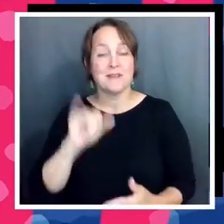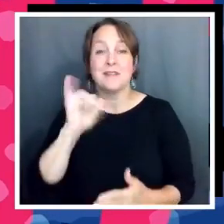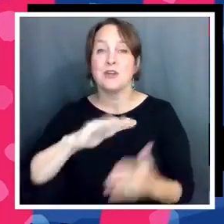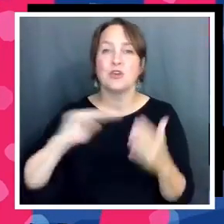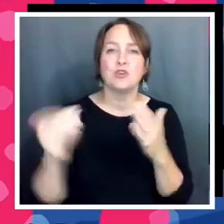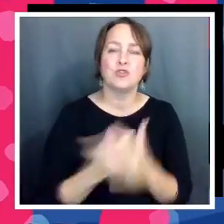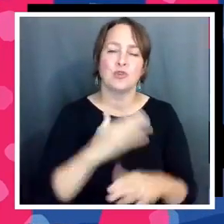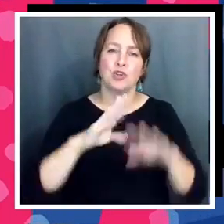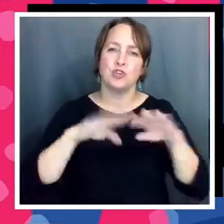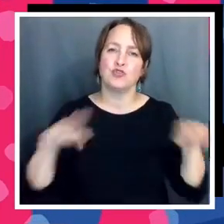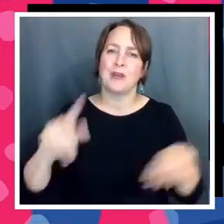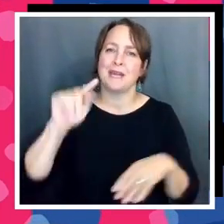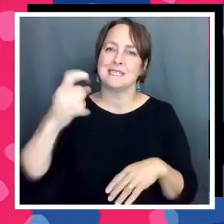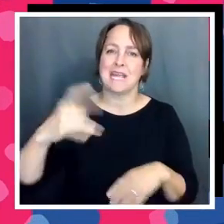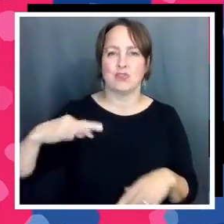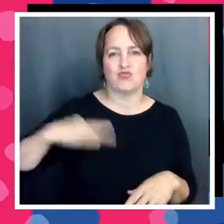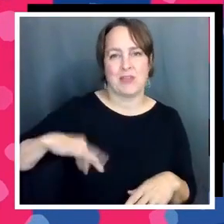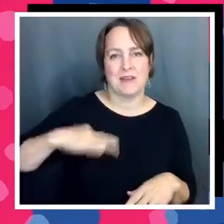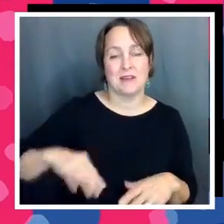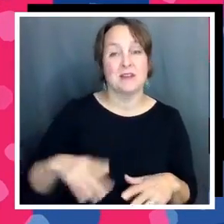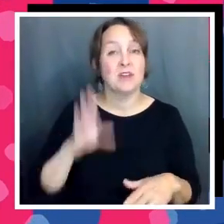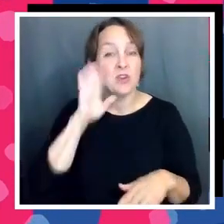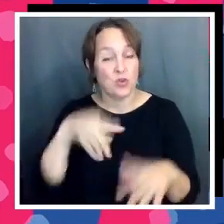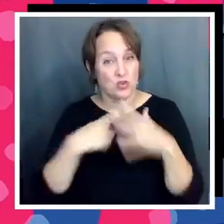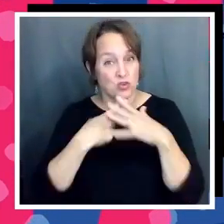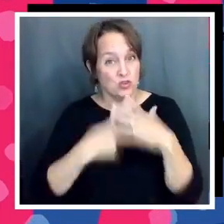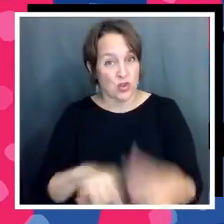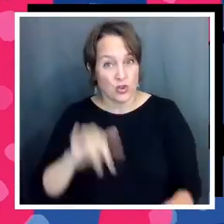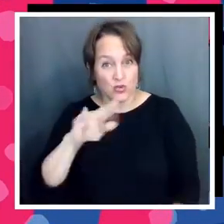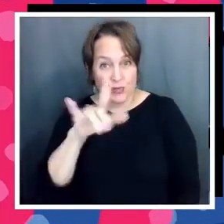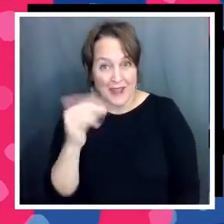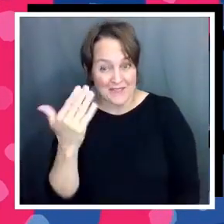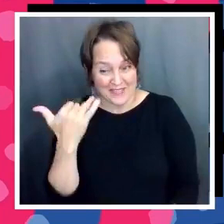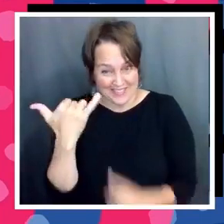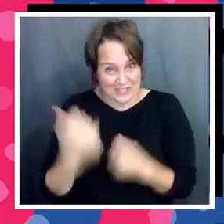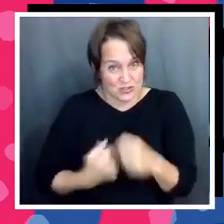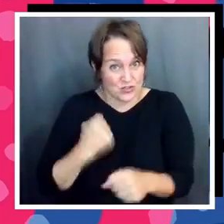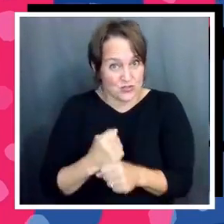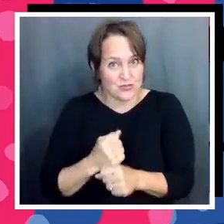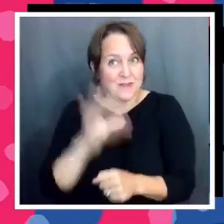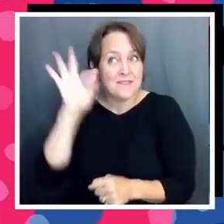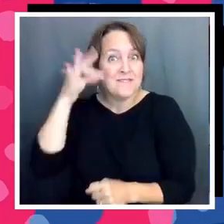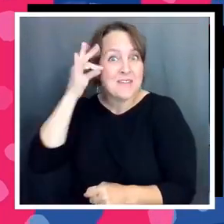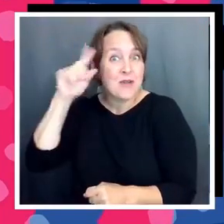RODHAM CLINTON. HI EVERYONE, I WANT TO TALK ABOUT SOMETHING THAT WILL DIRECTLY AFFECT 39 MILLION FAMILIES WITH KIDS HERE IN THE